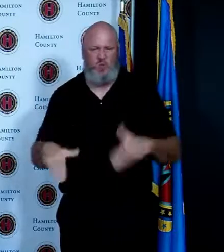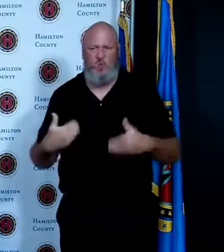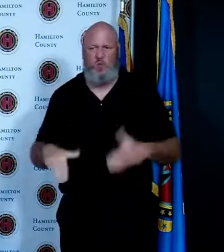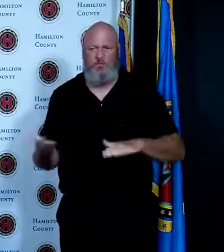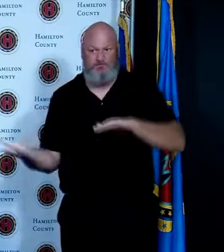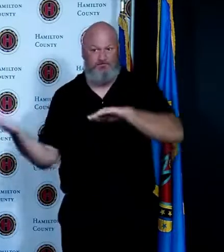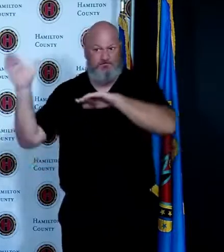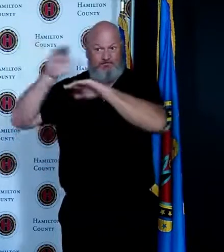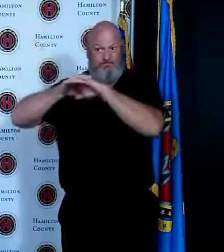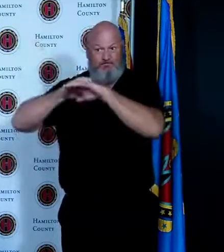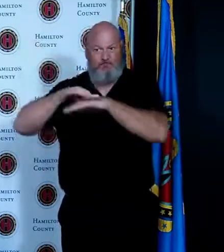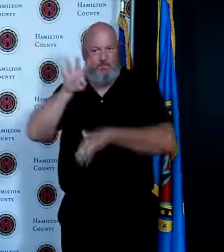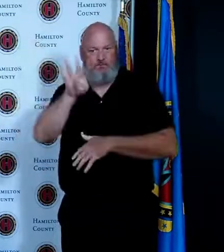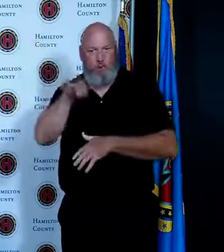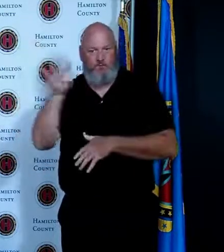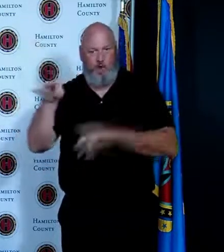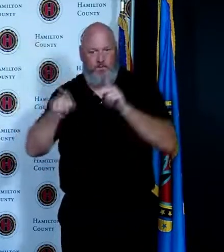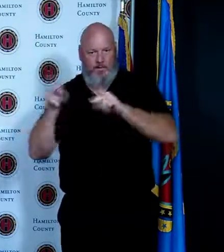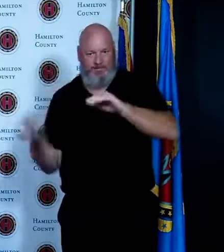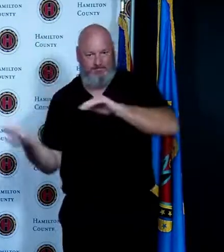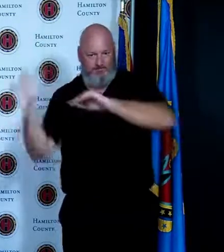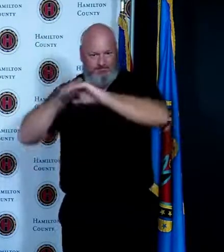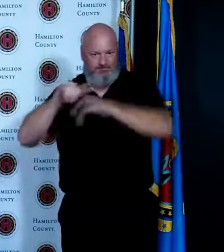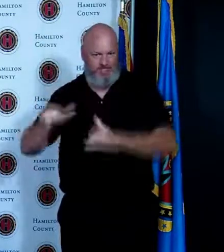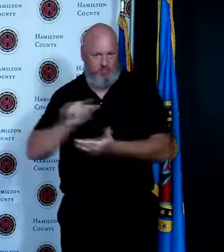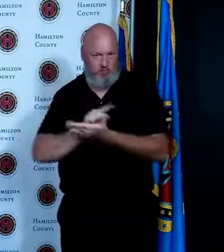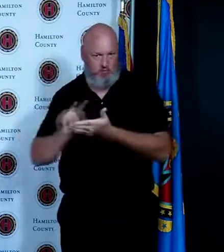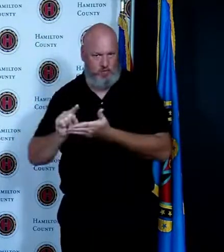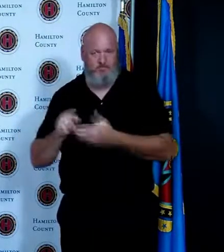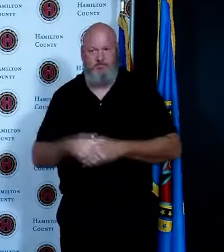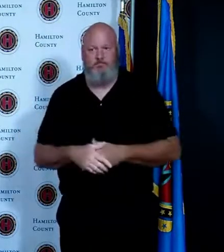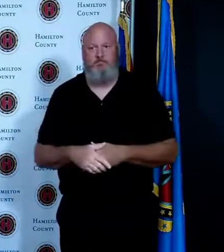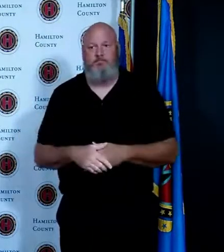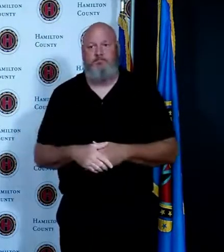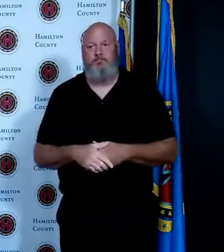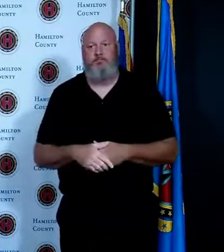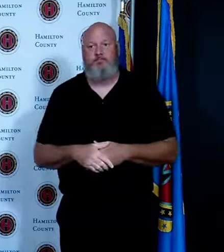there is 6 so to give you an idea here of and I because I know it's hard to